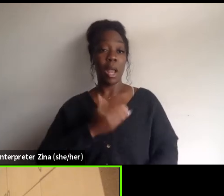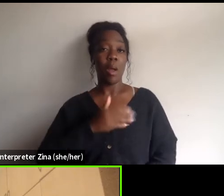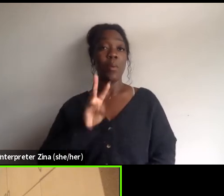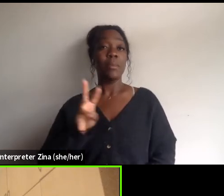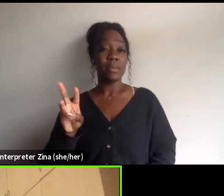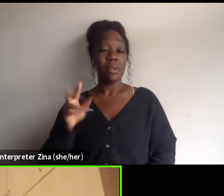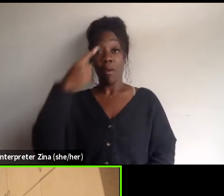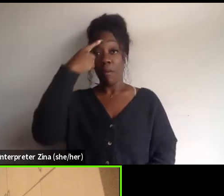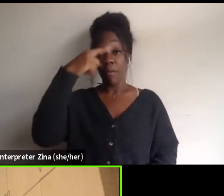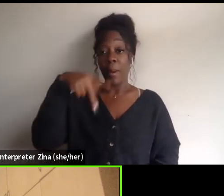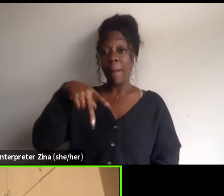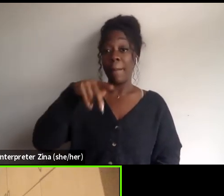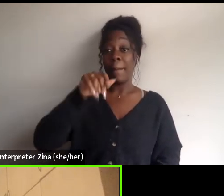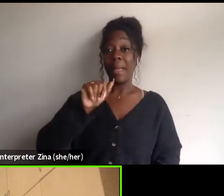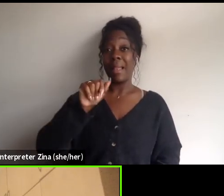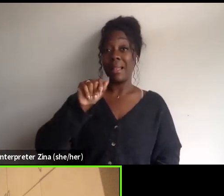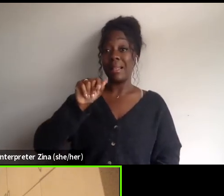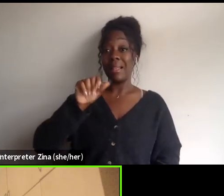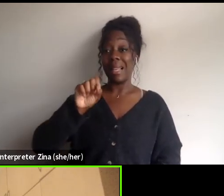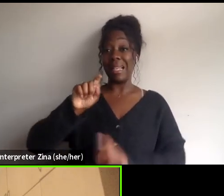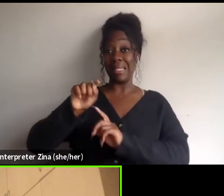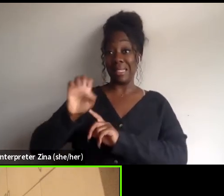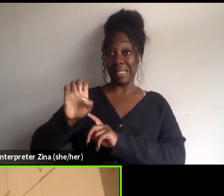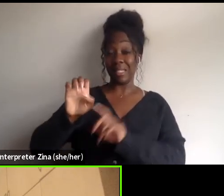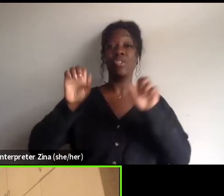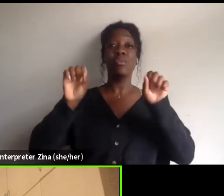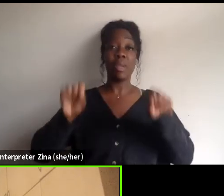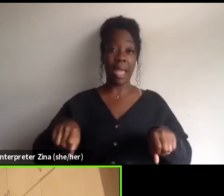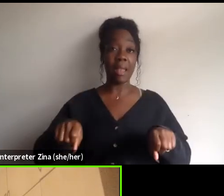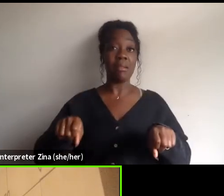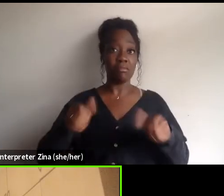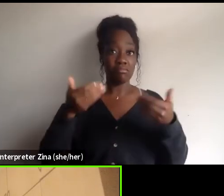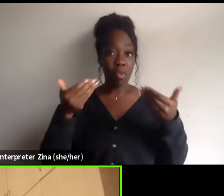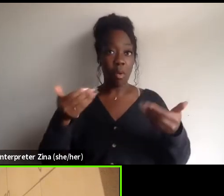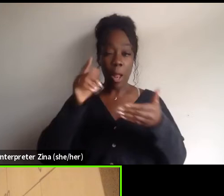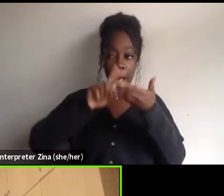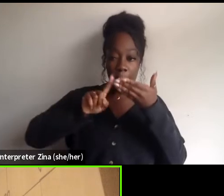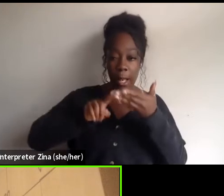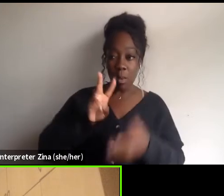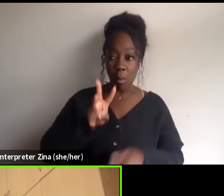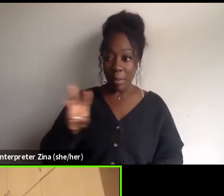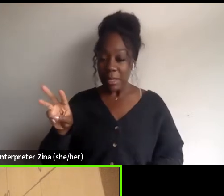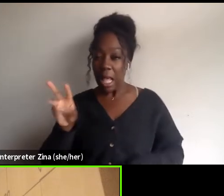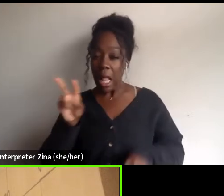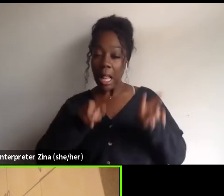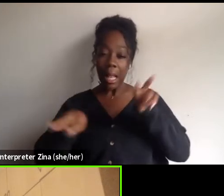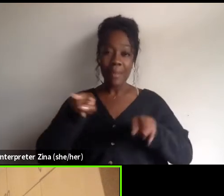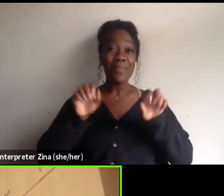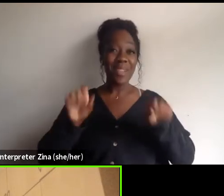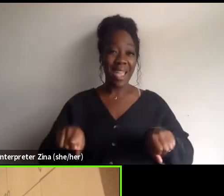So folks can sort of check the website out and navigate through it. Thank you so much for your time.